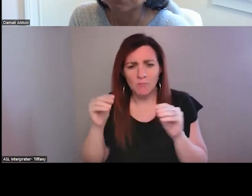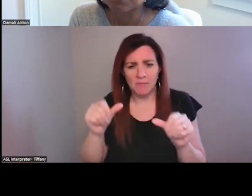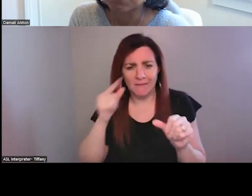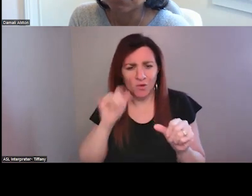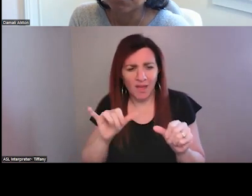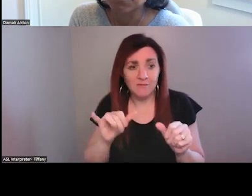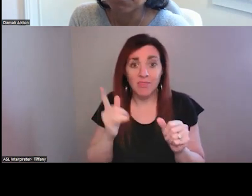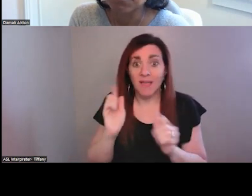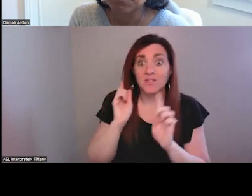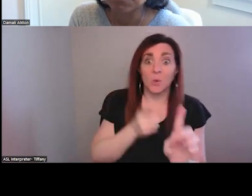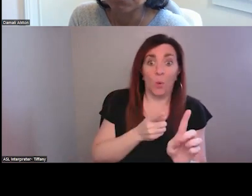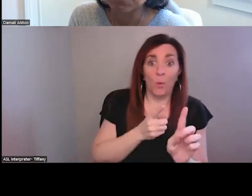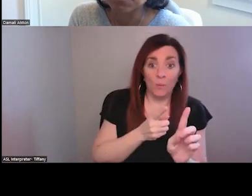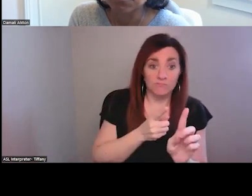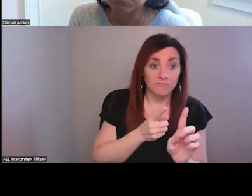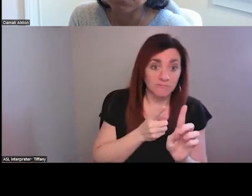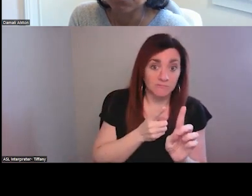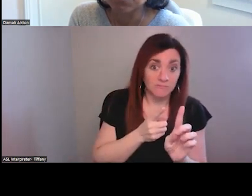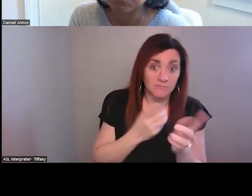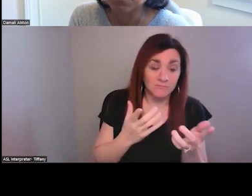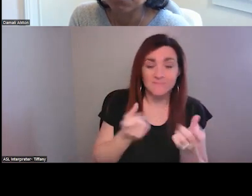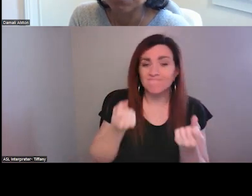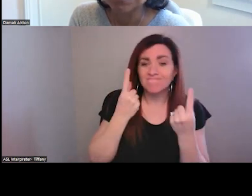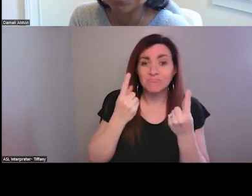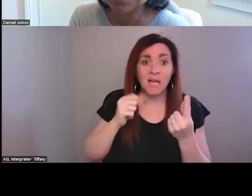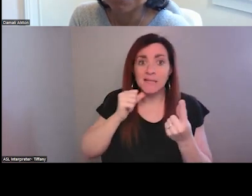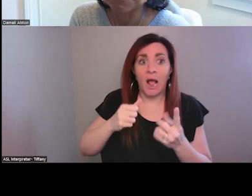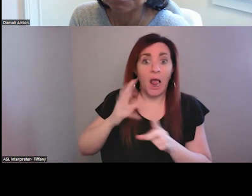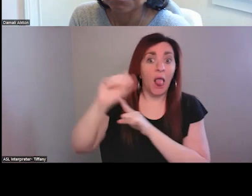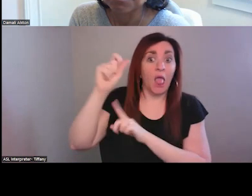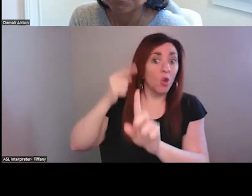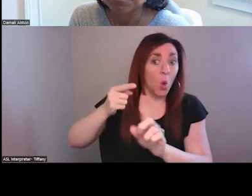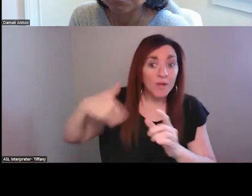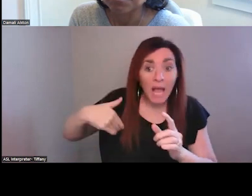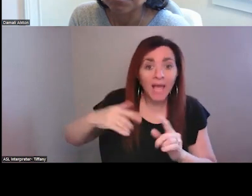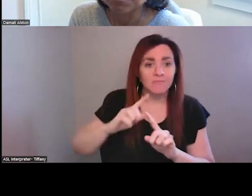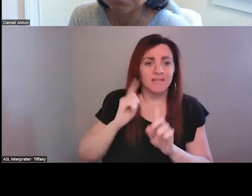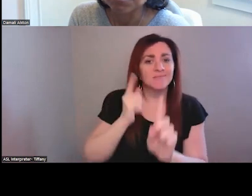WANT TO BE. ALL THOUGH WE ARE NOT THERE RIGHT TODAY, THAT IS WHERE WE WANT TO GO.